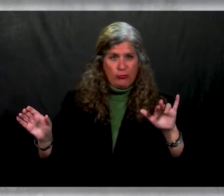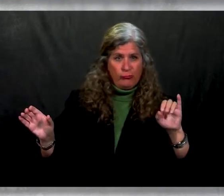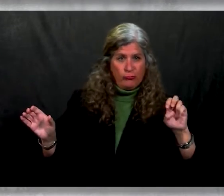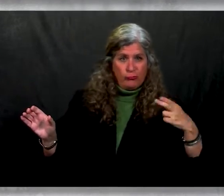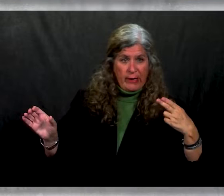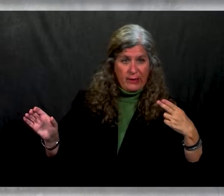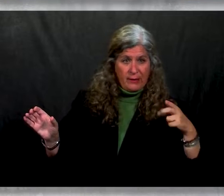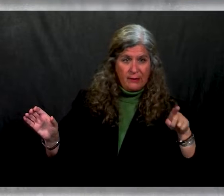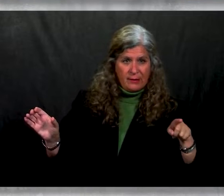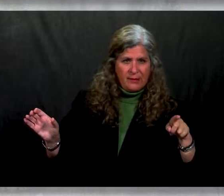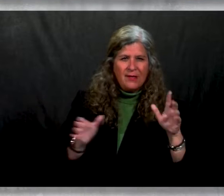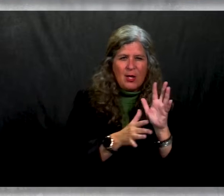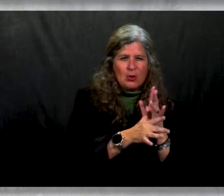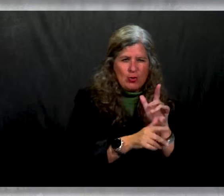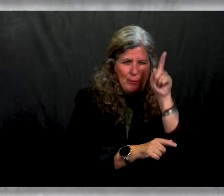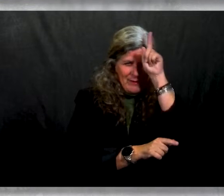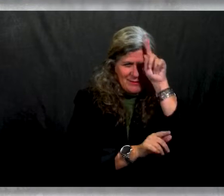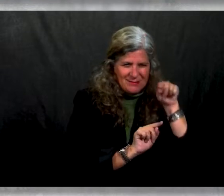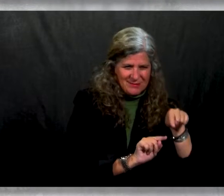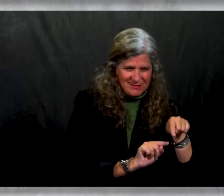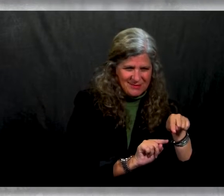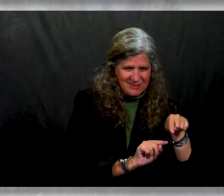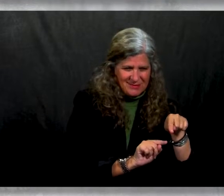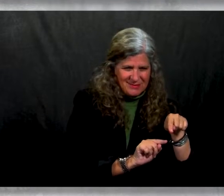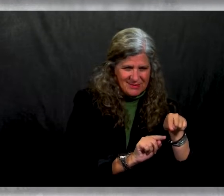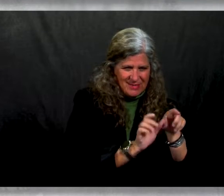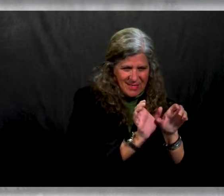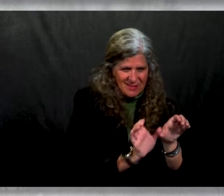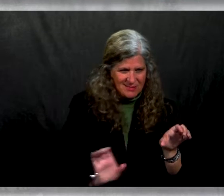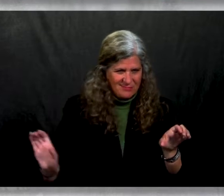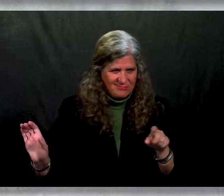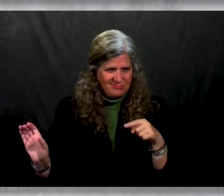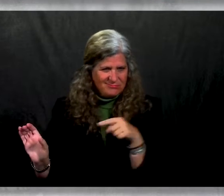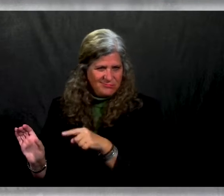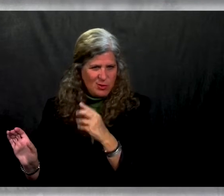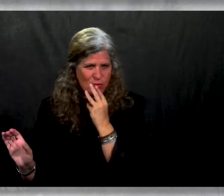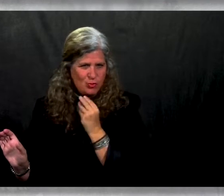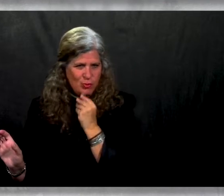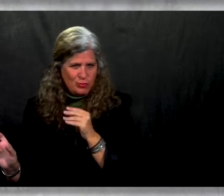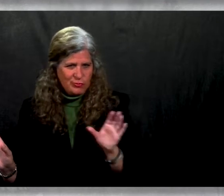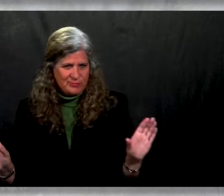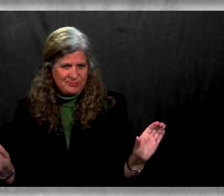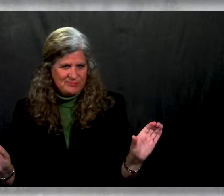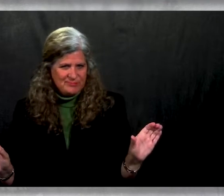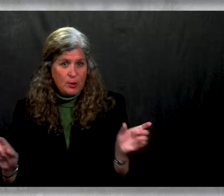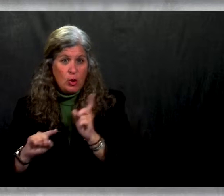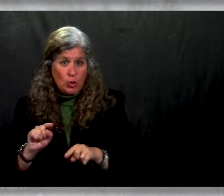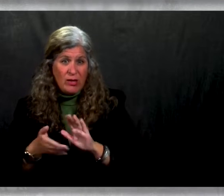It's called the Reich citizens law, citizenship law and Jews were excluded from that, for example.